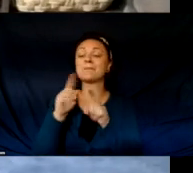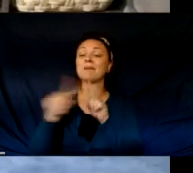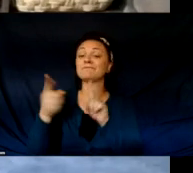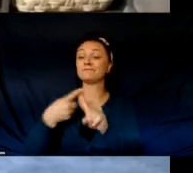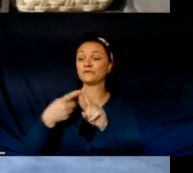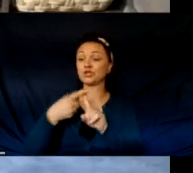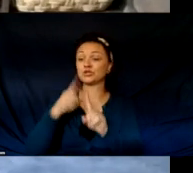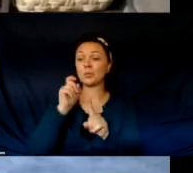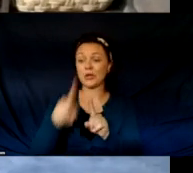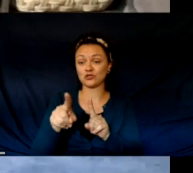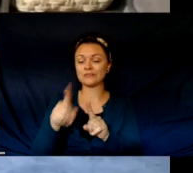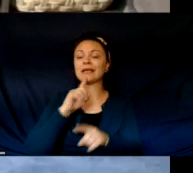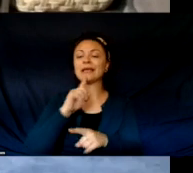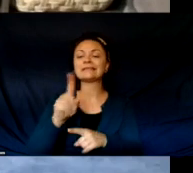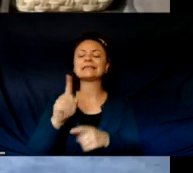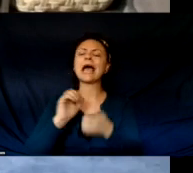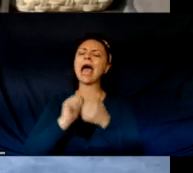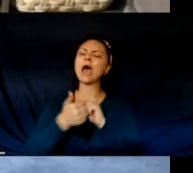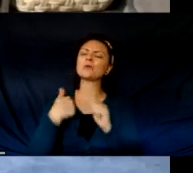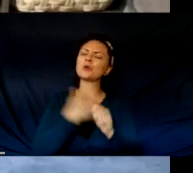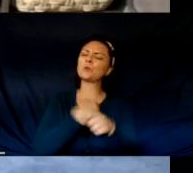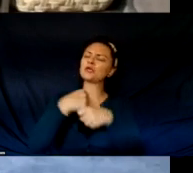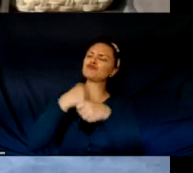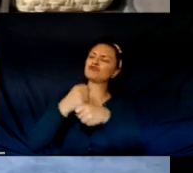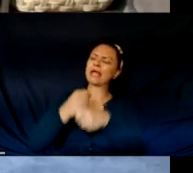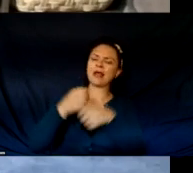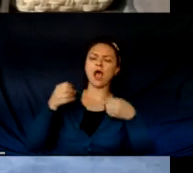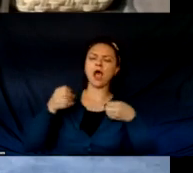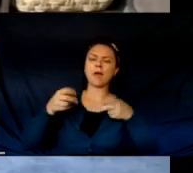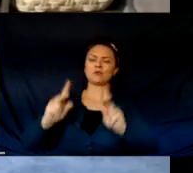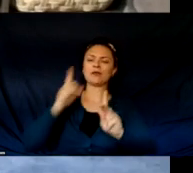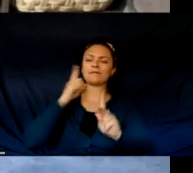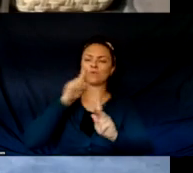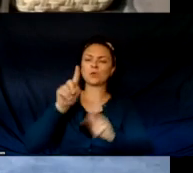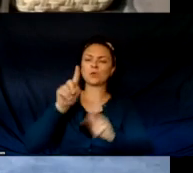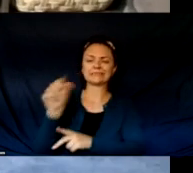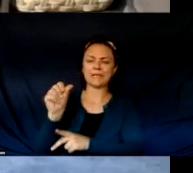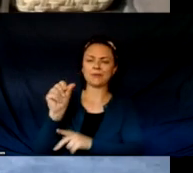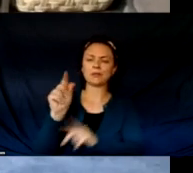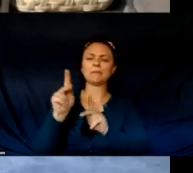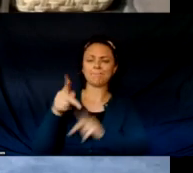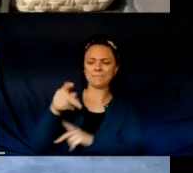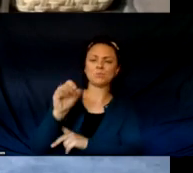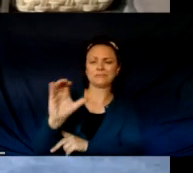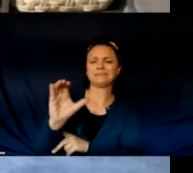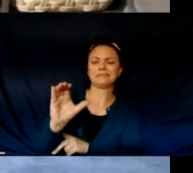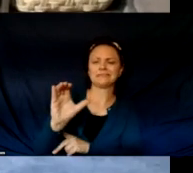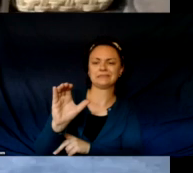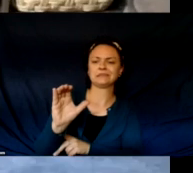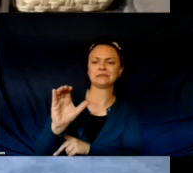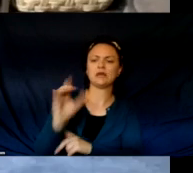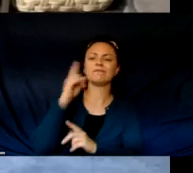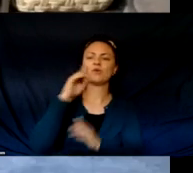how do we create opportunities for disabled people of color to lead research when